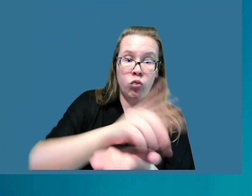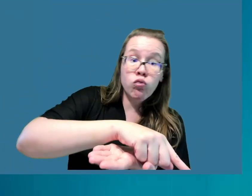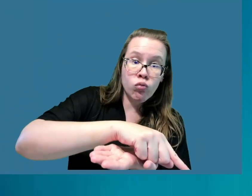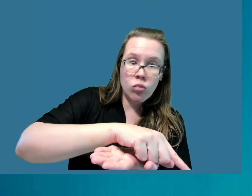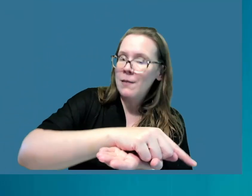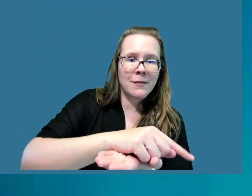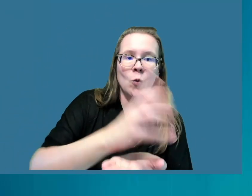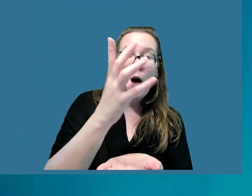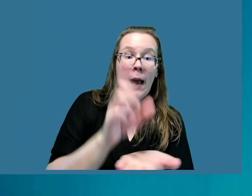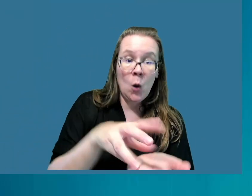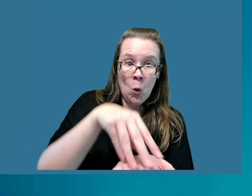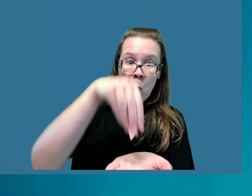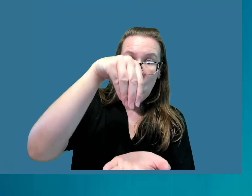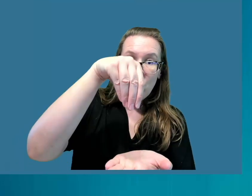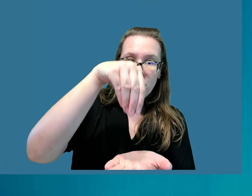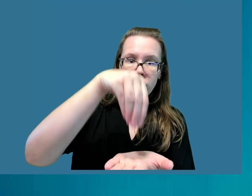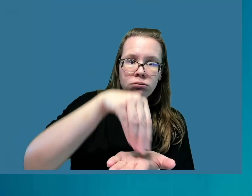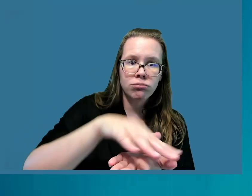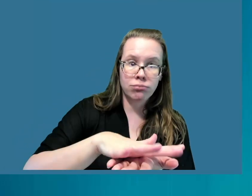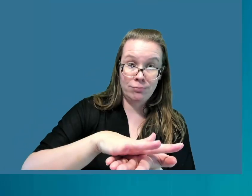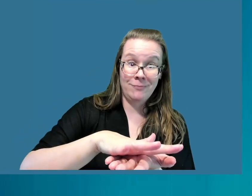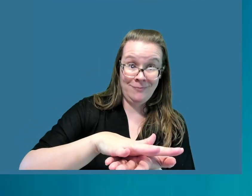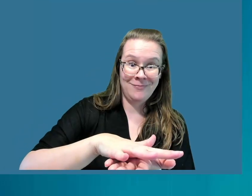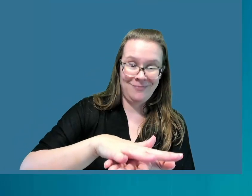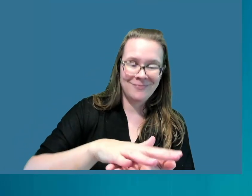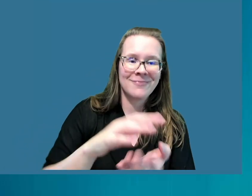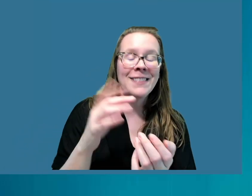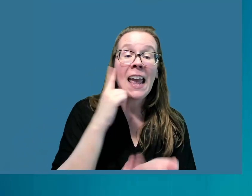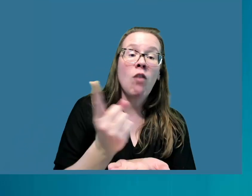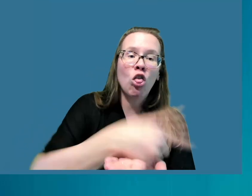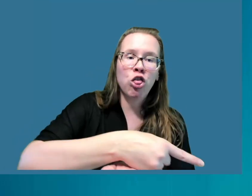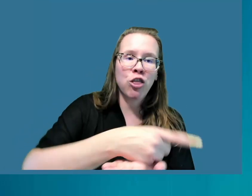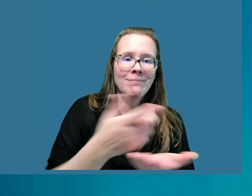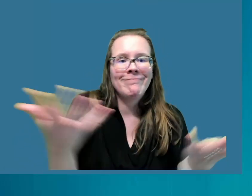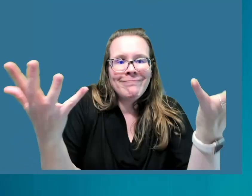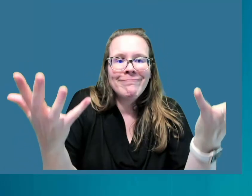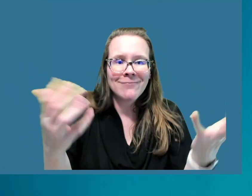up. And then it will settle into a perfect polka dot. If the tip falls over to the side,